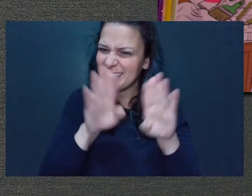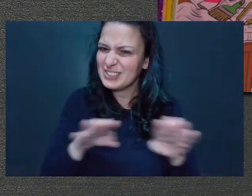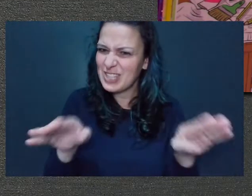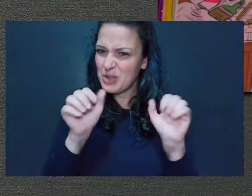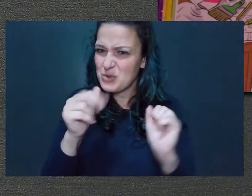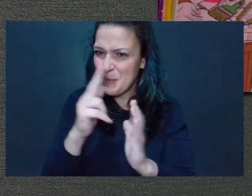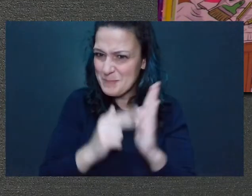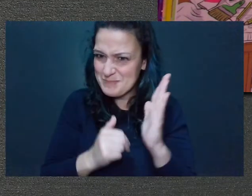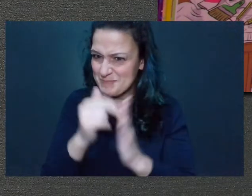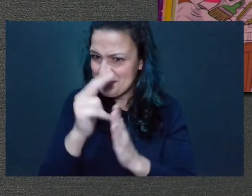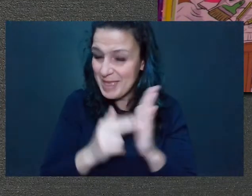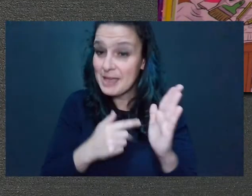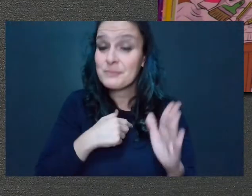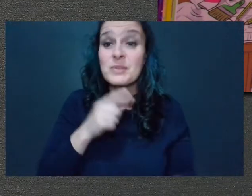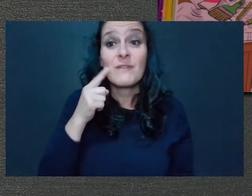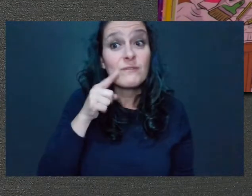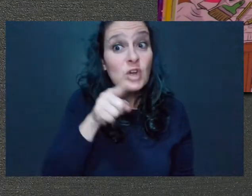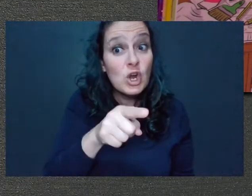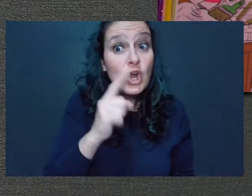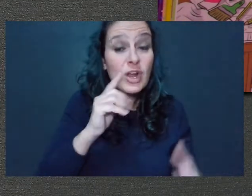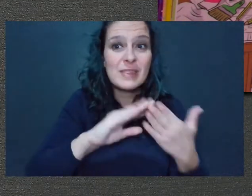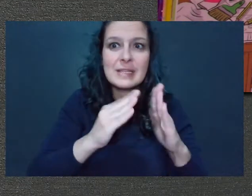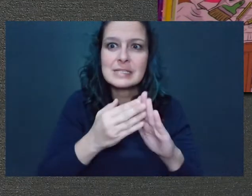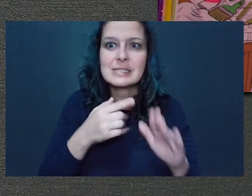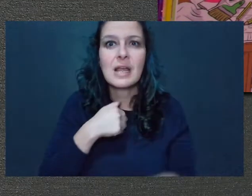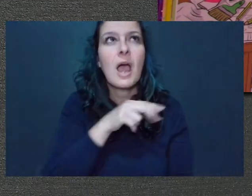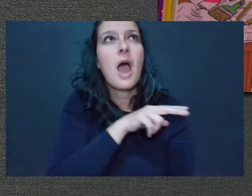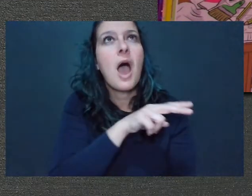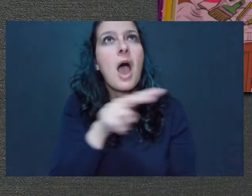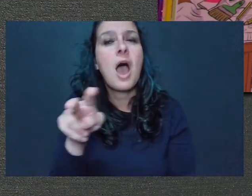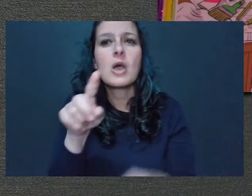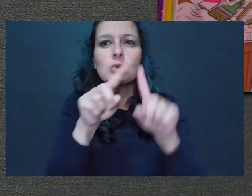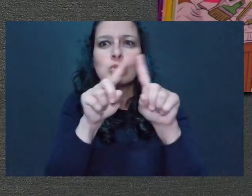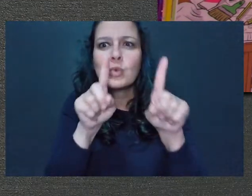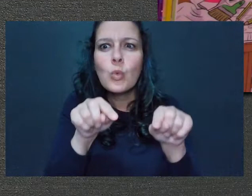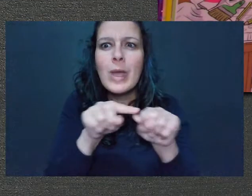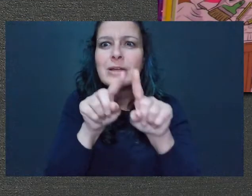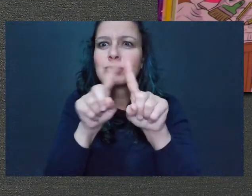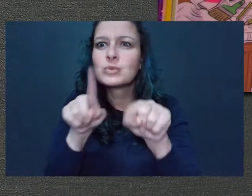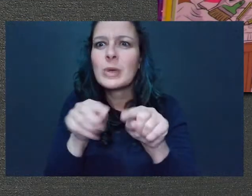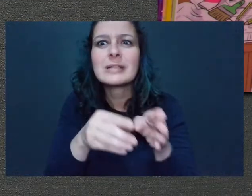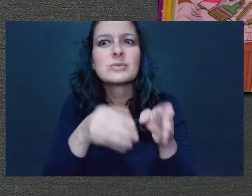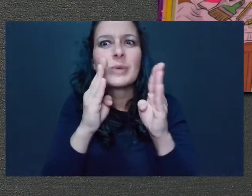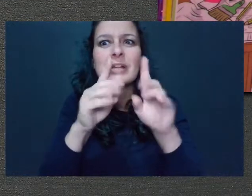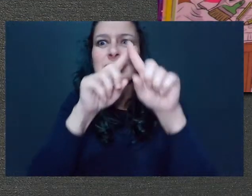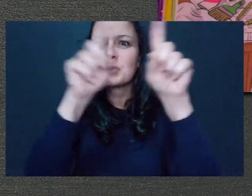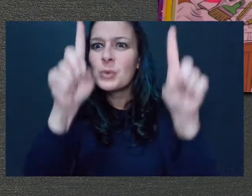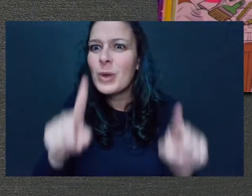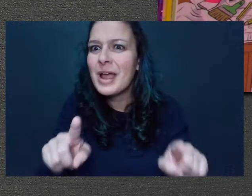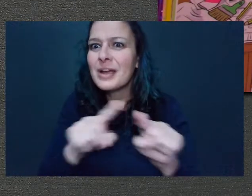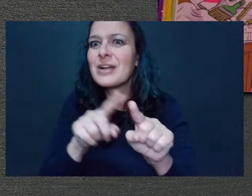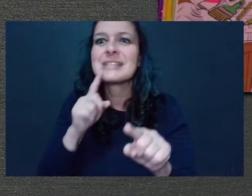"For her, the city was made up of enormous squares." So lots of squares and rectangles.